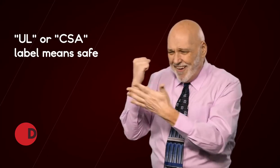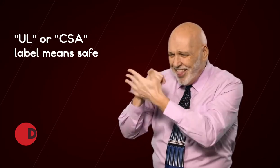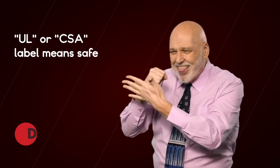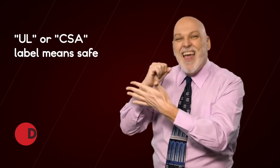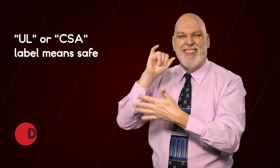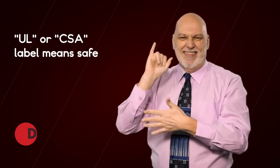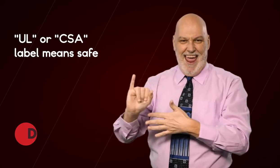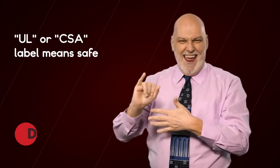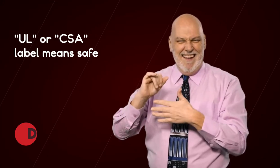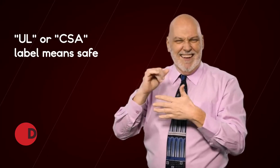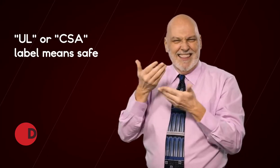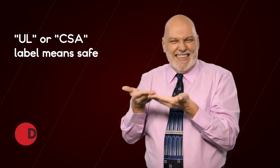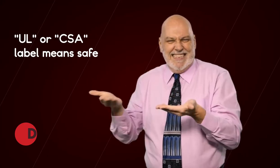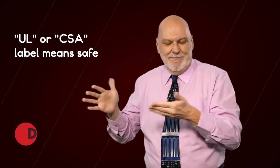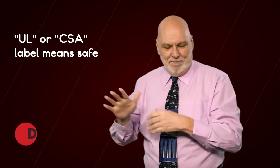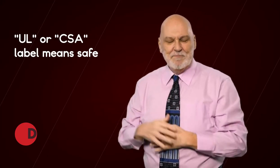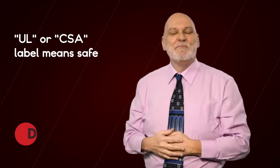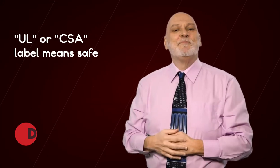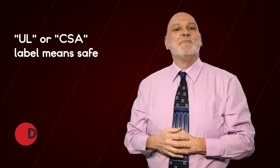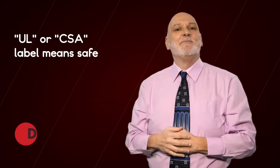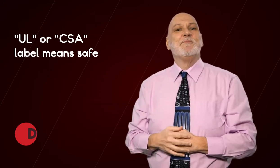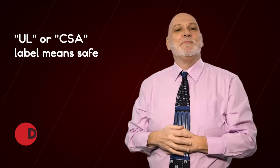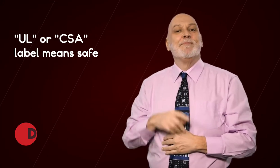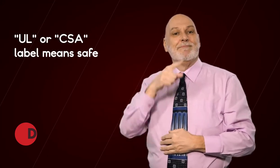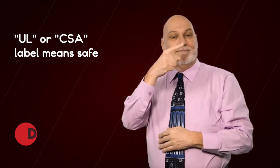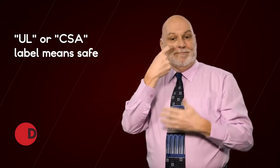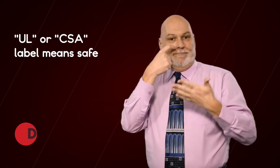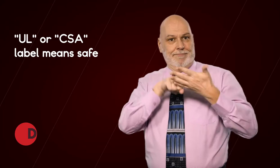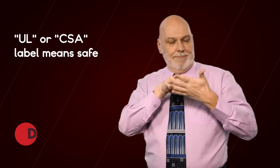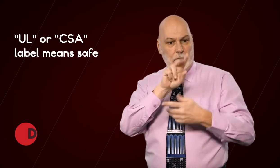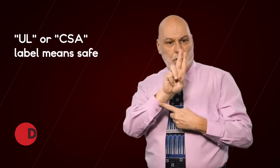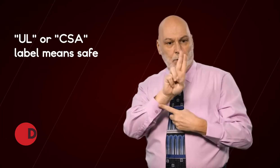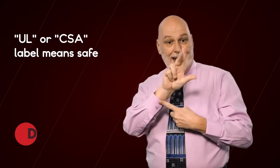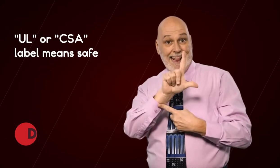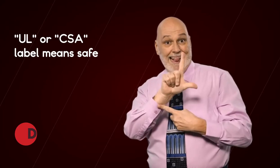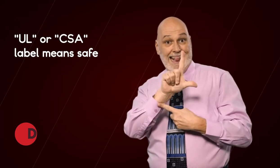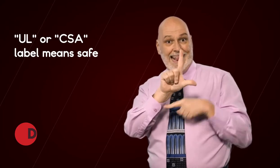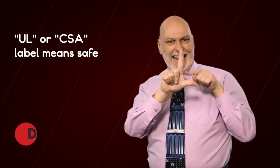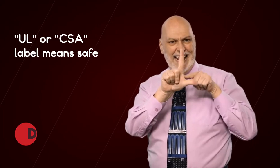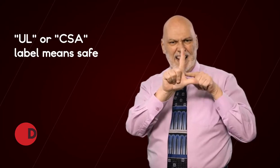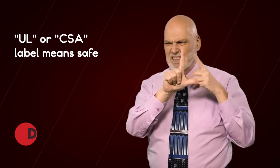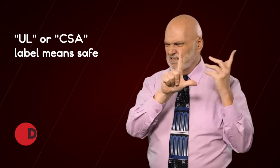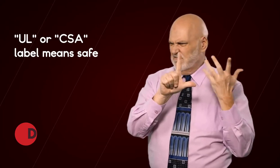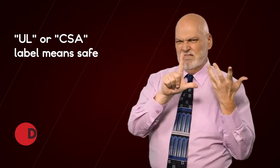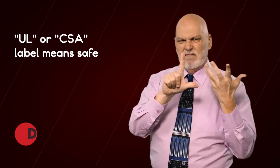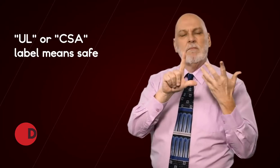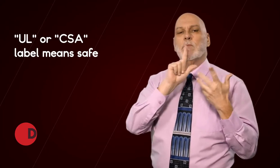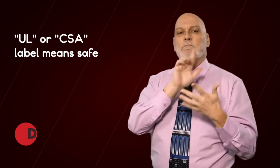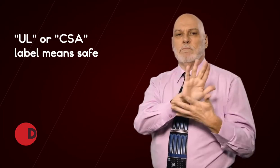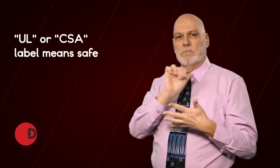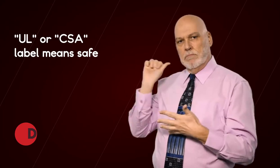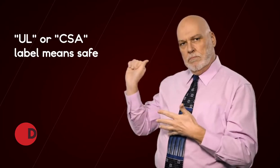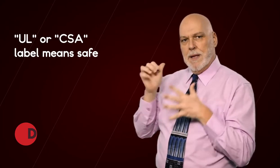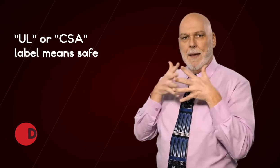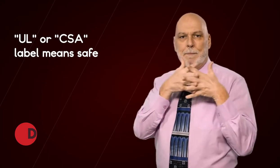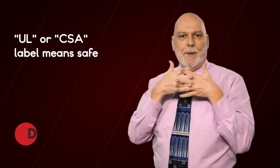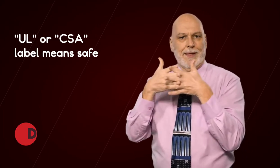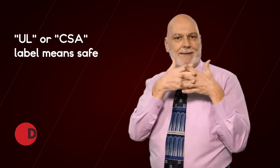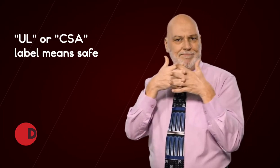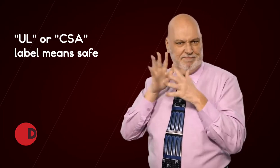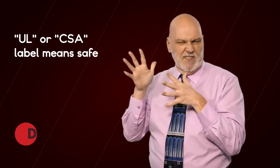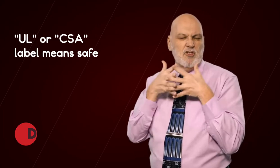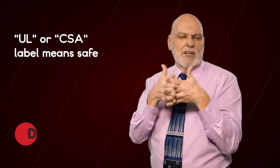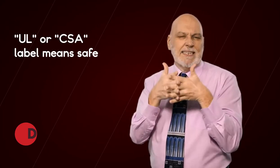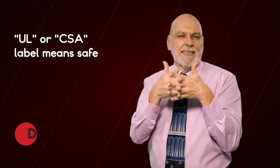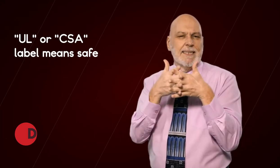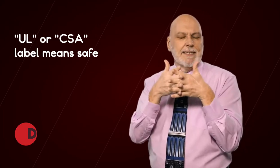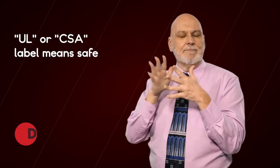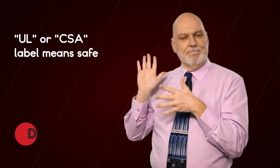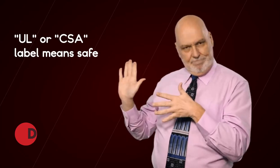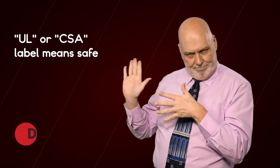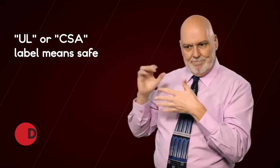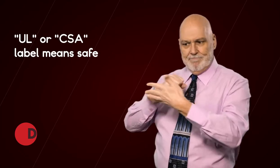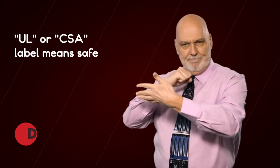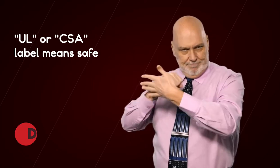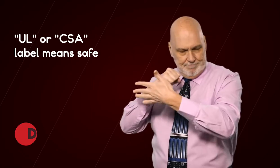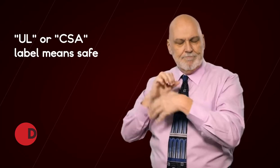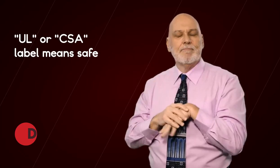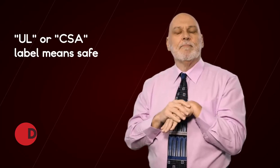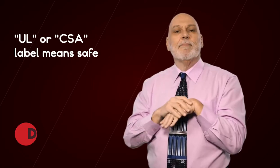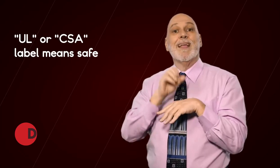The “UL” mark is from the United States,